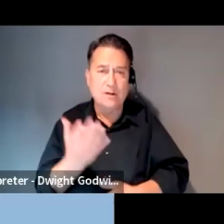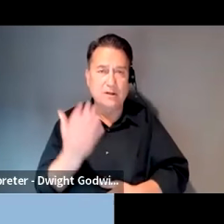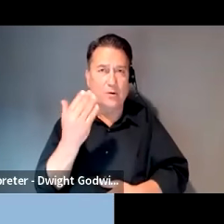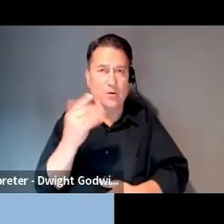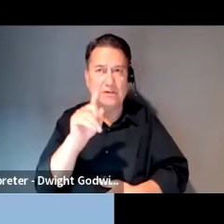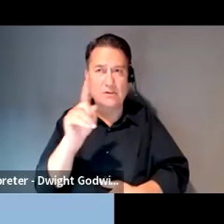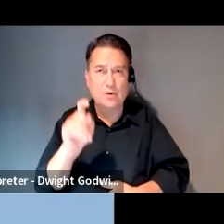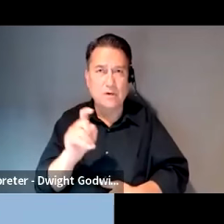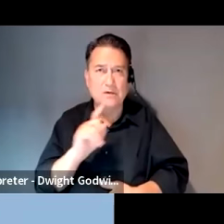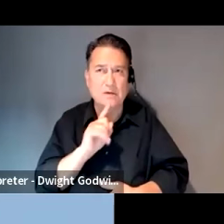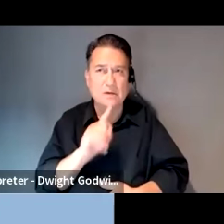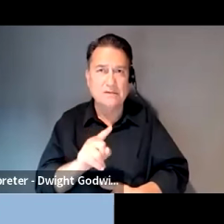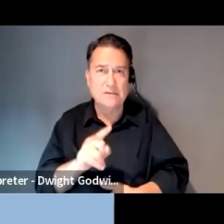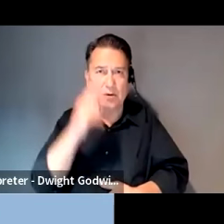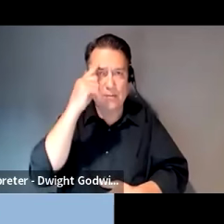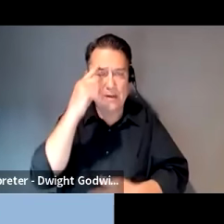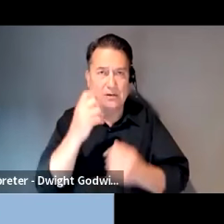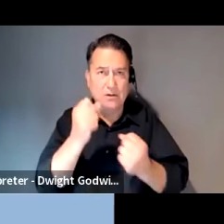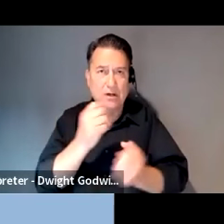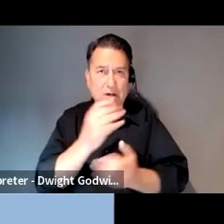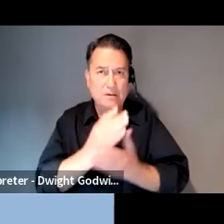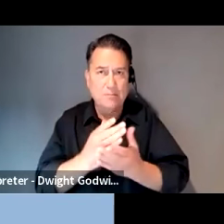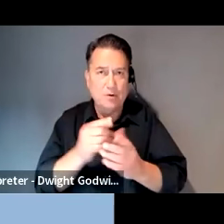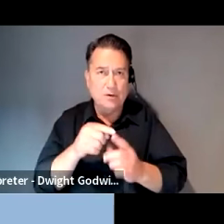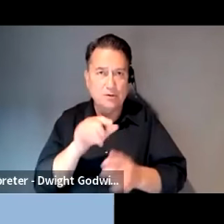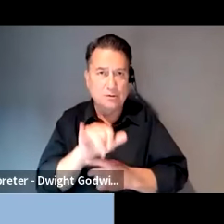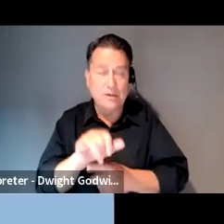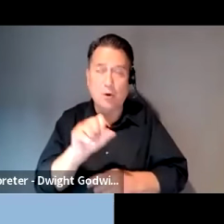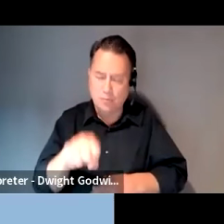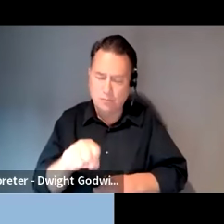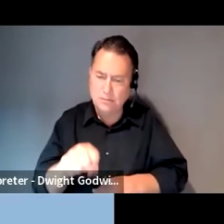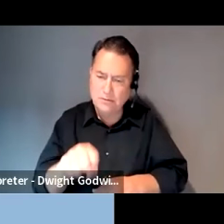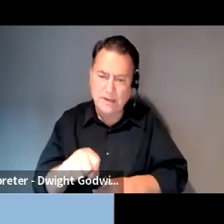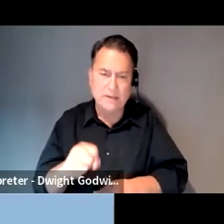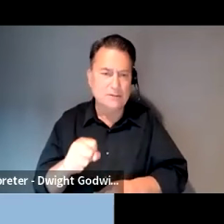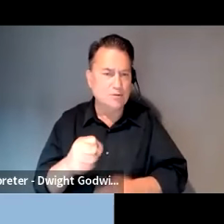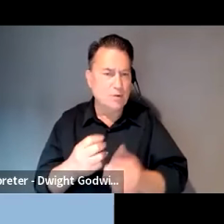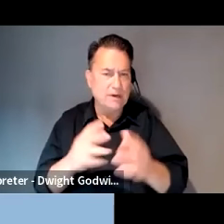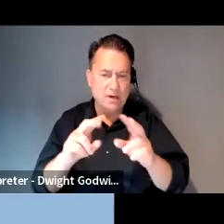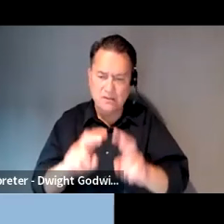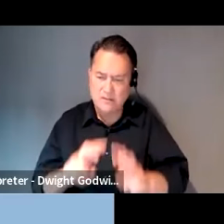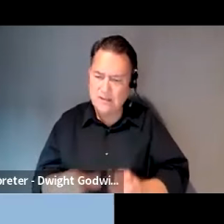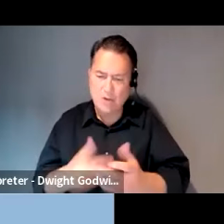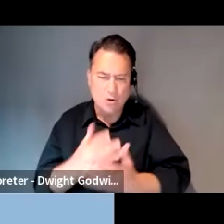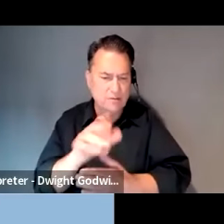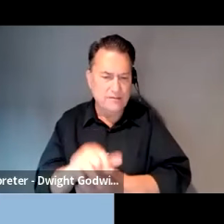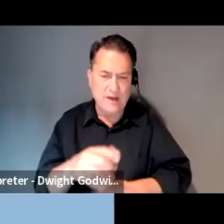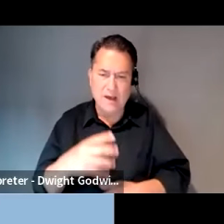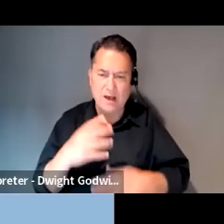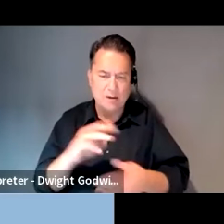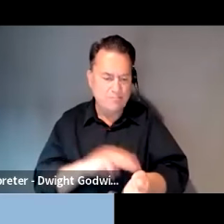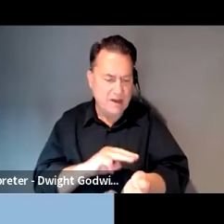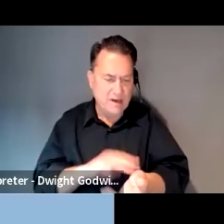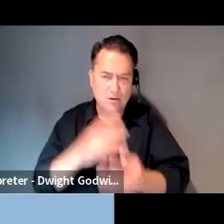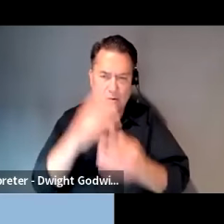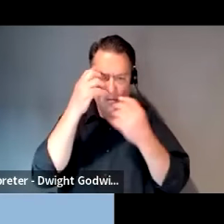is there a mental health component to it? And absolutely, we assess all of that, medical, mental health, substance use,